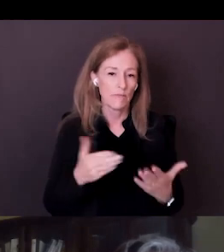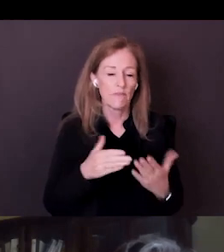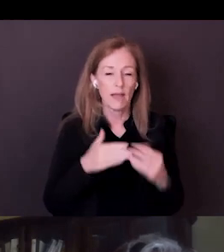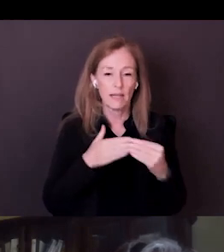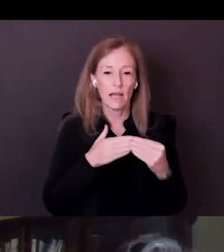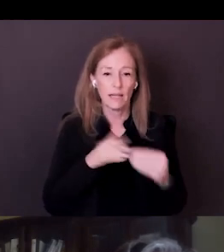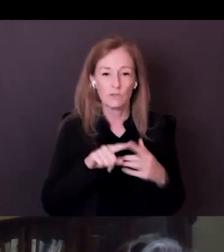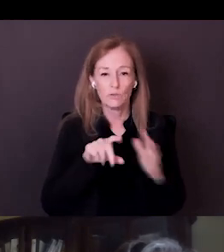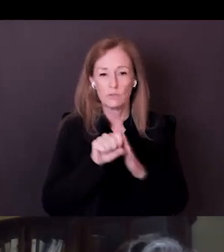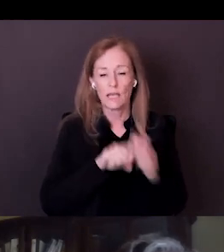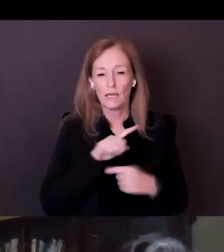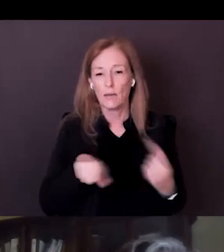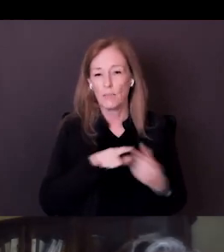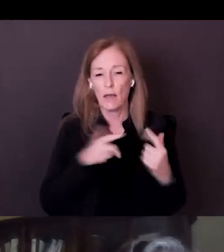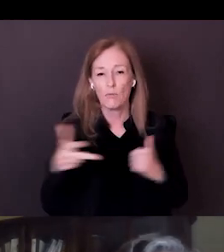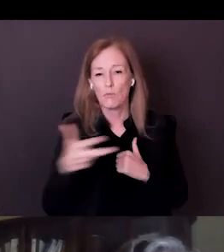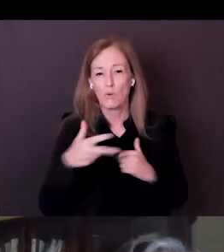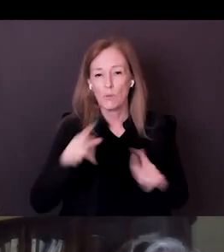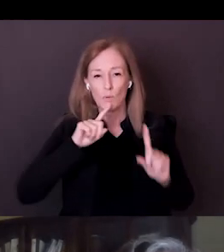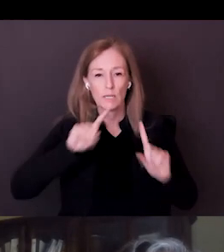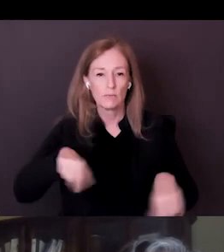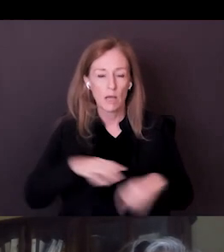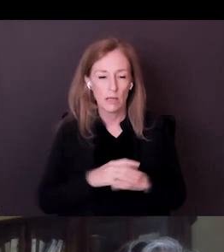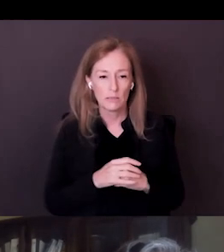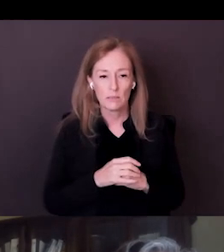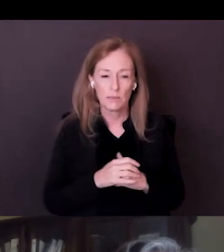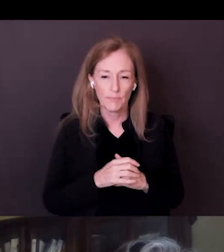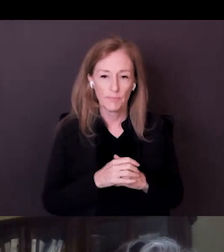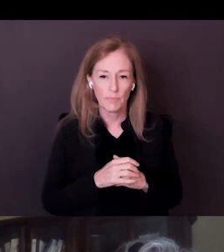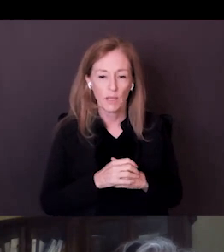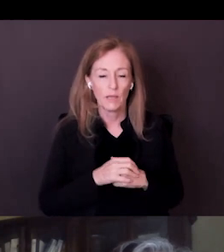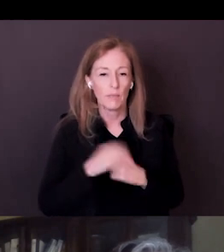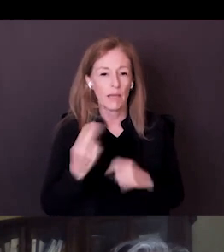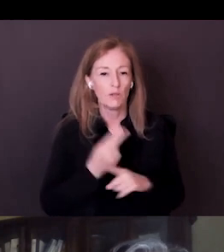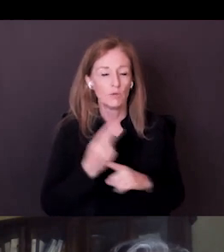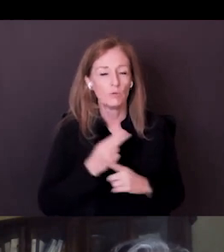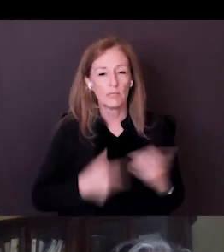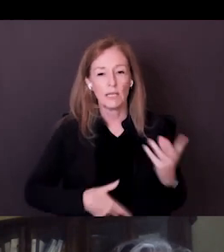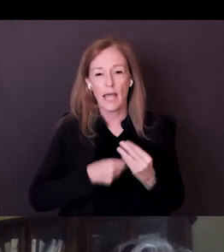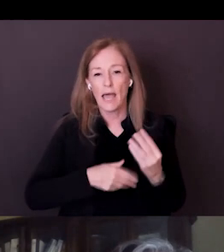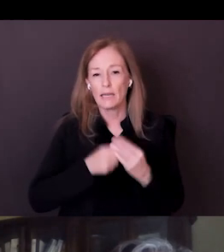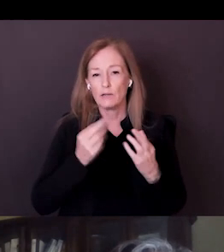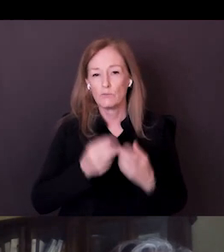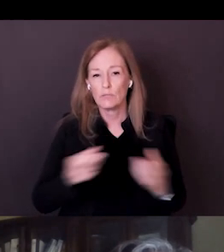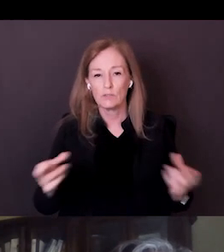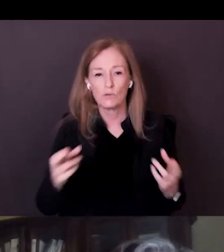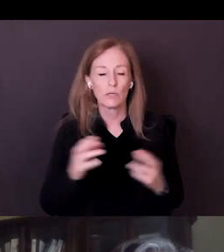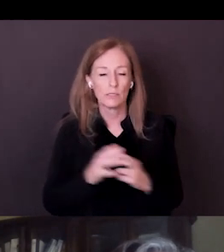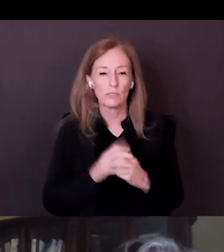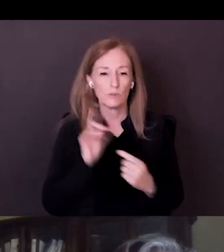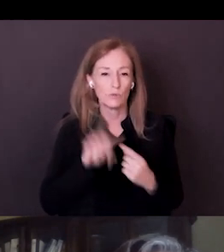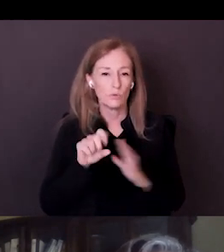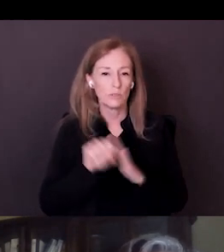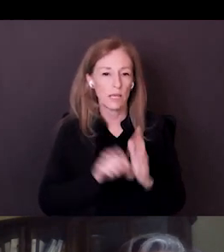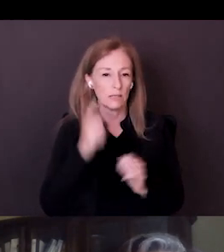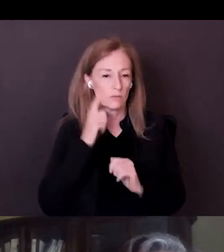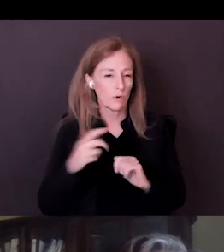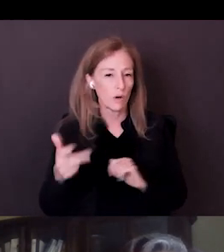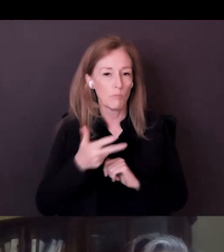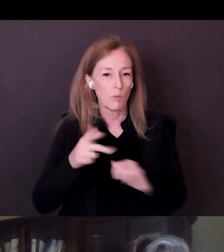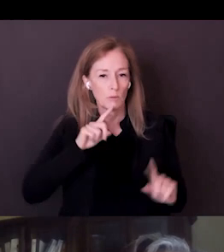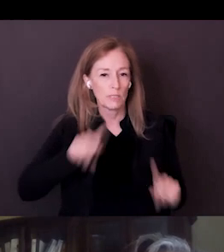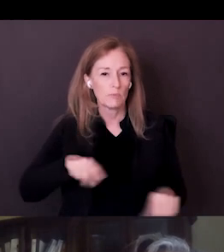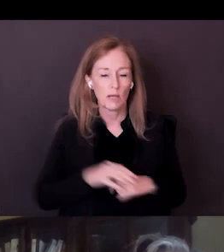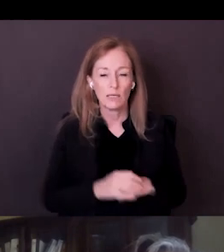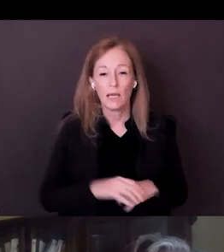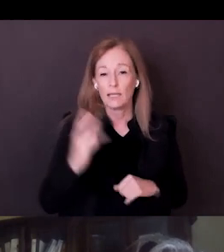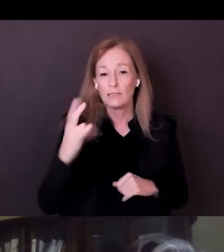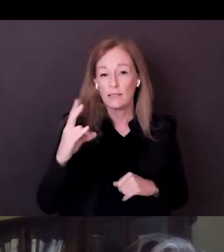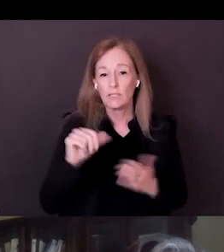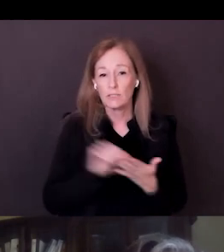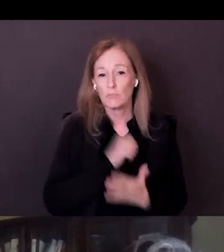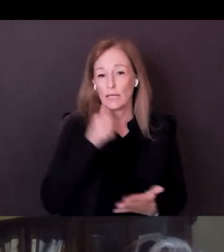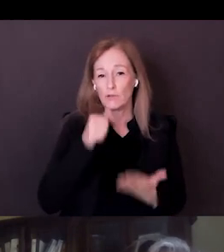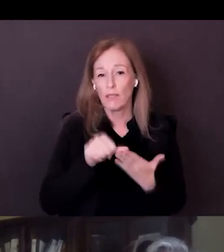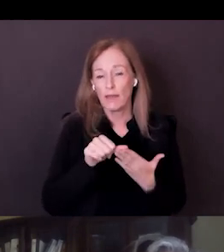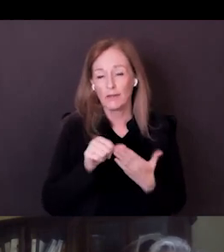RESPONSE IN ORDER TO LEVERAGE IT. THE A 17 PAGE LETTER, BUT HIGHLIGHTS